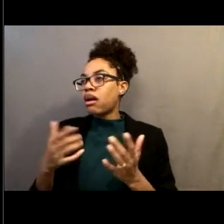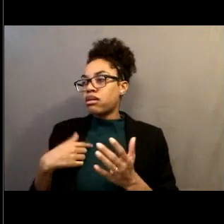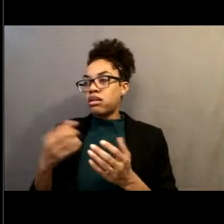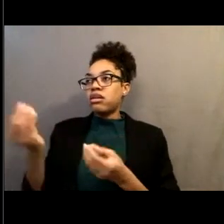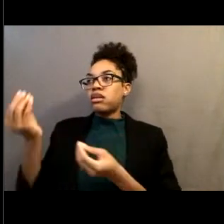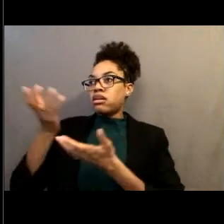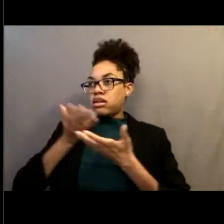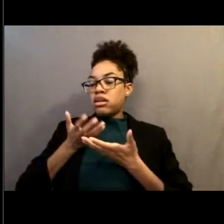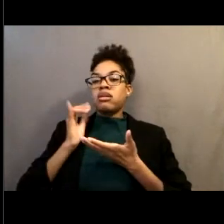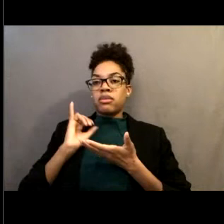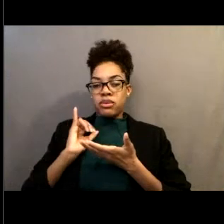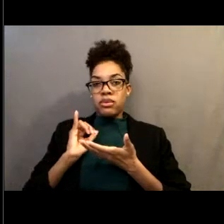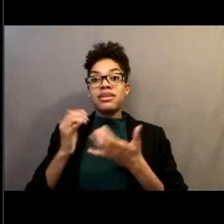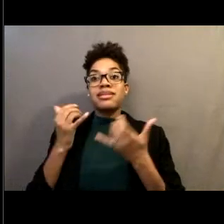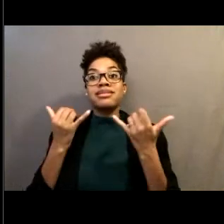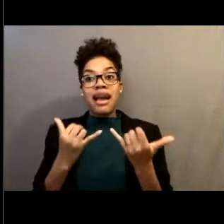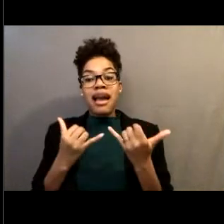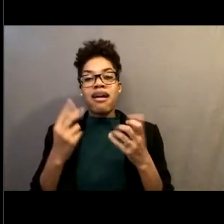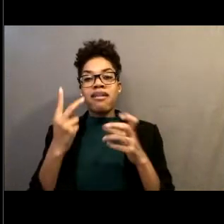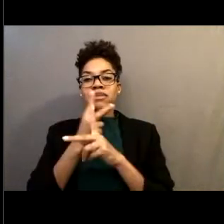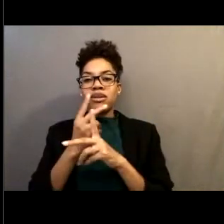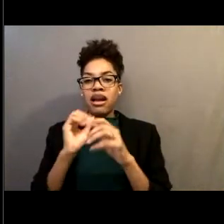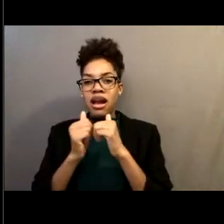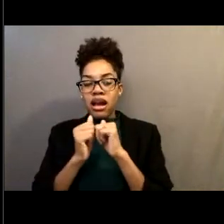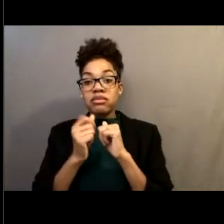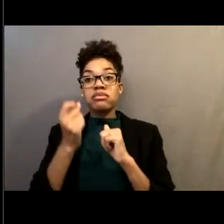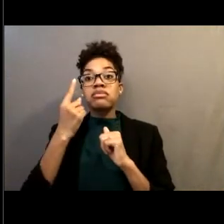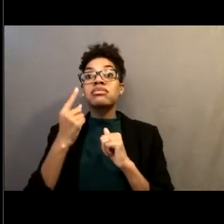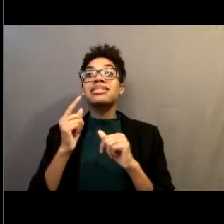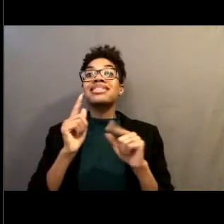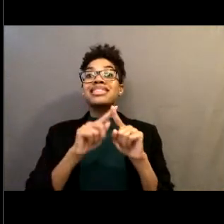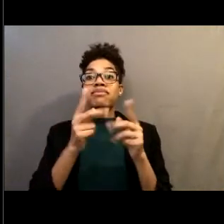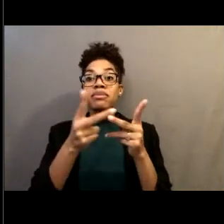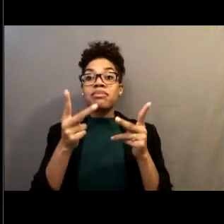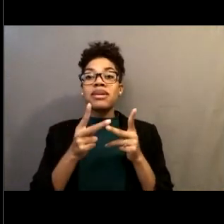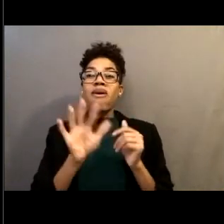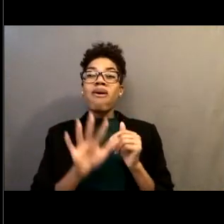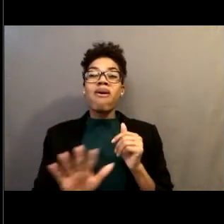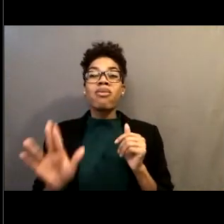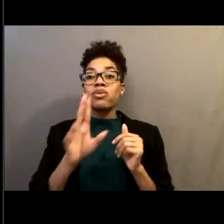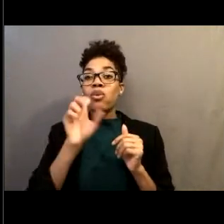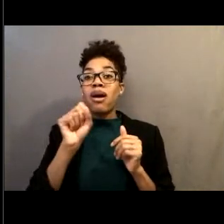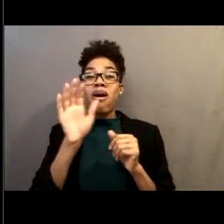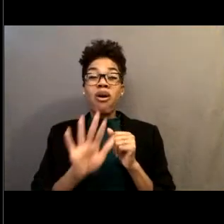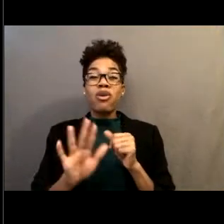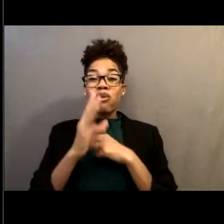And in some cases, the world because we have got some instruments from Europe as well. But they all have to come together and fit.